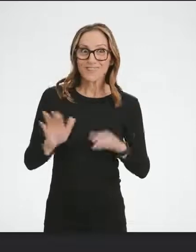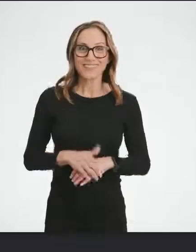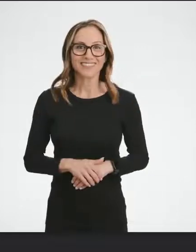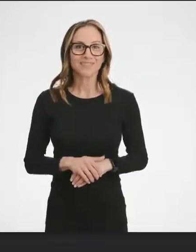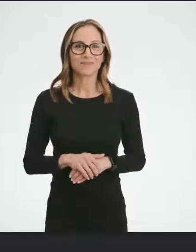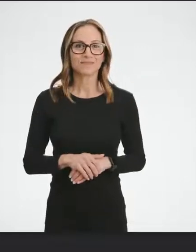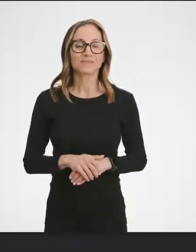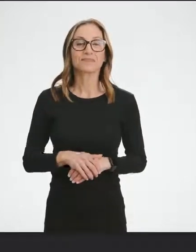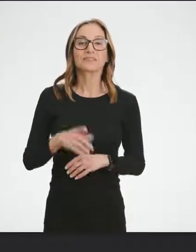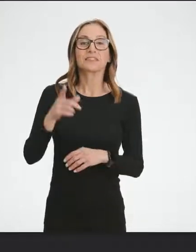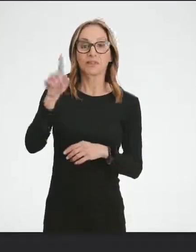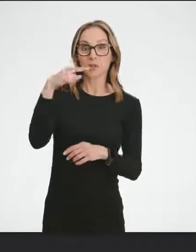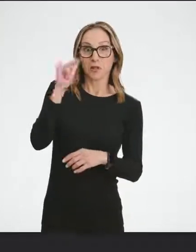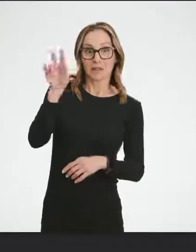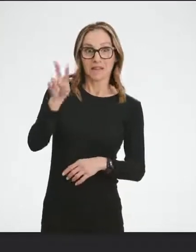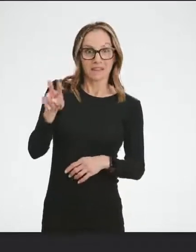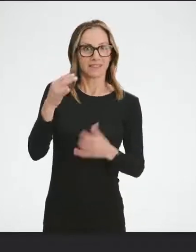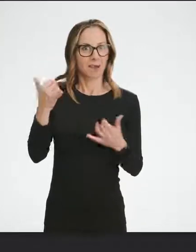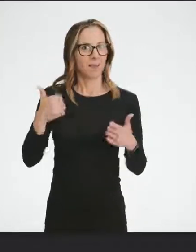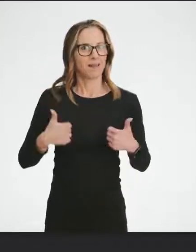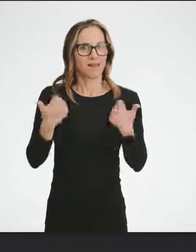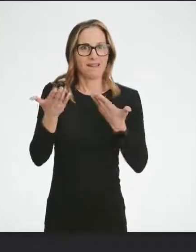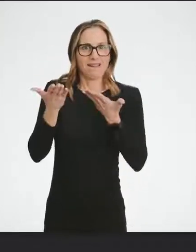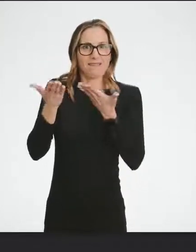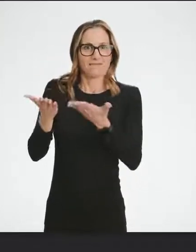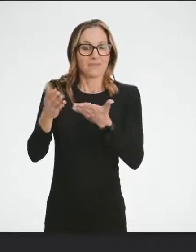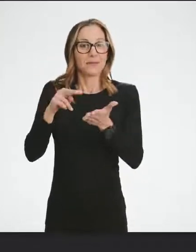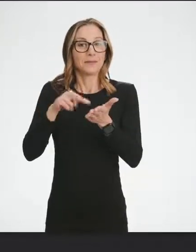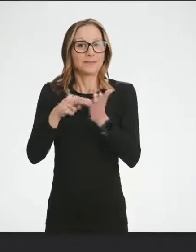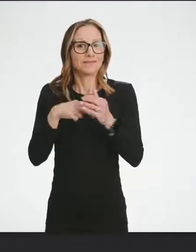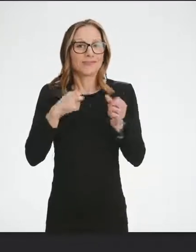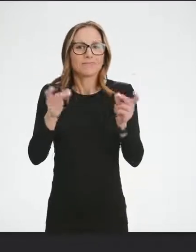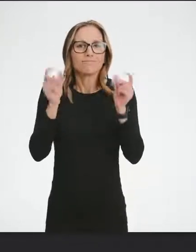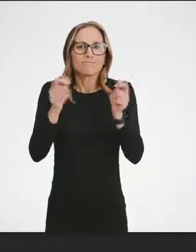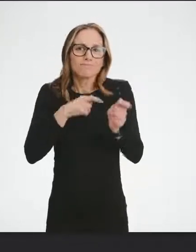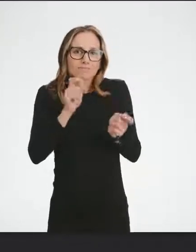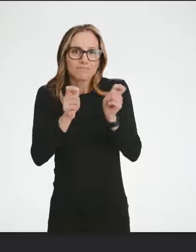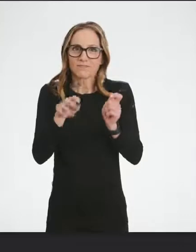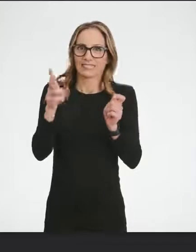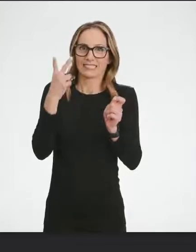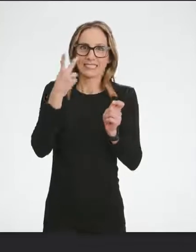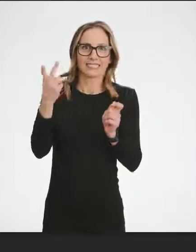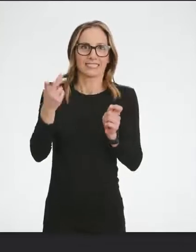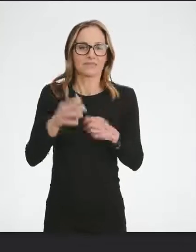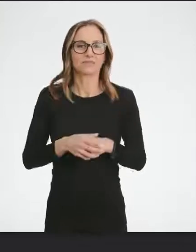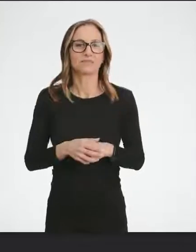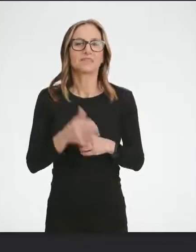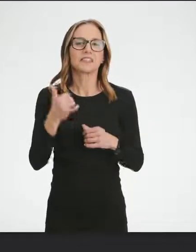Previews are now live by default, so I can immediately interact with my view. I'm gonna change the sort order.